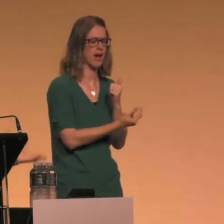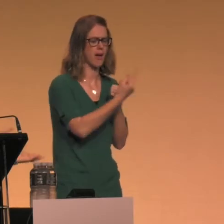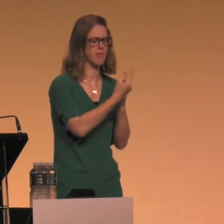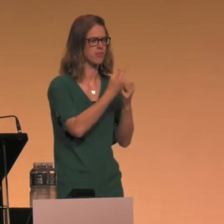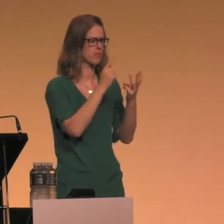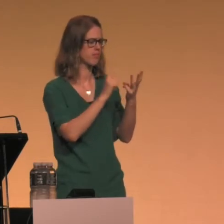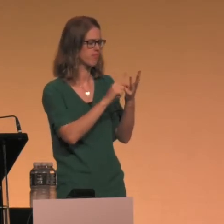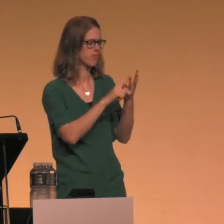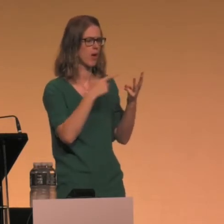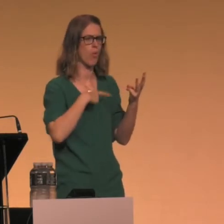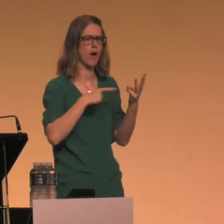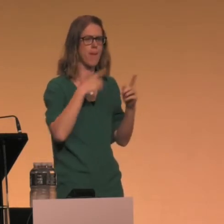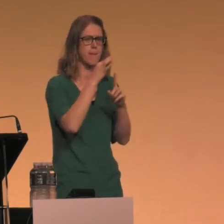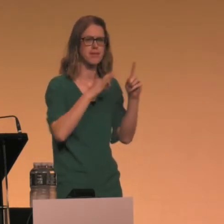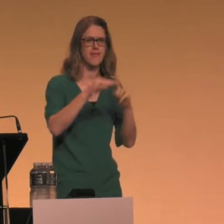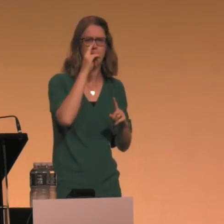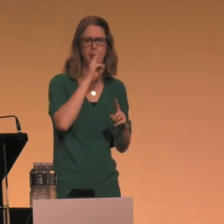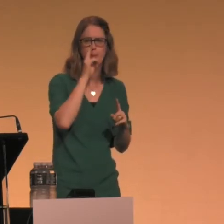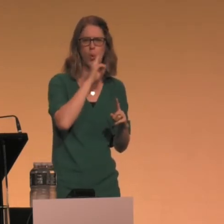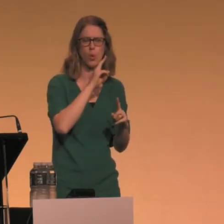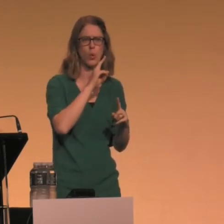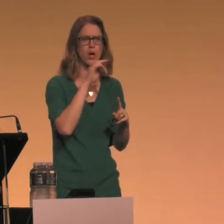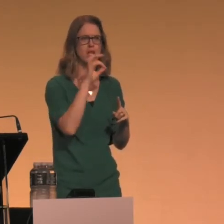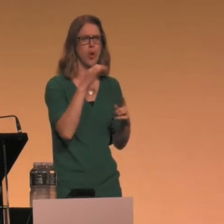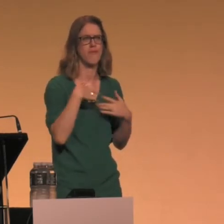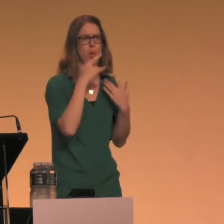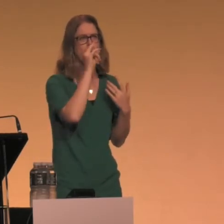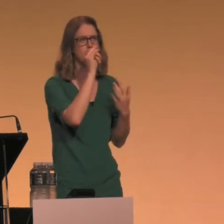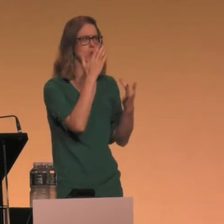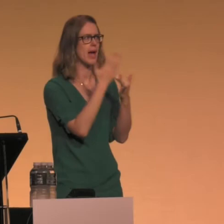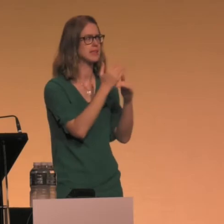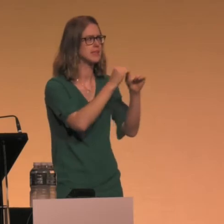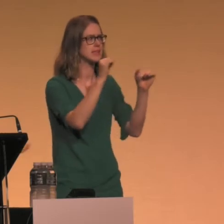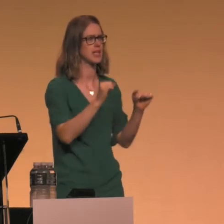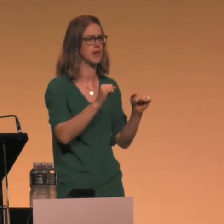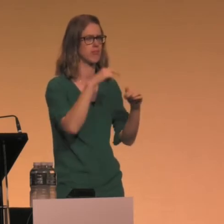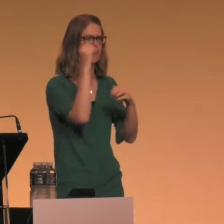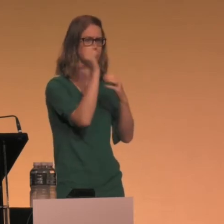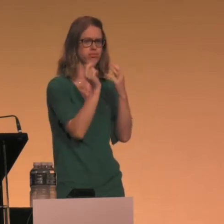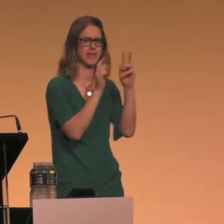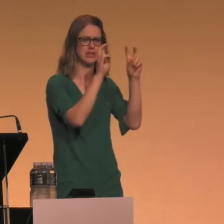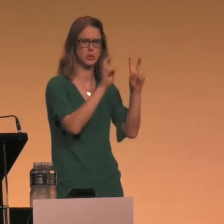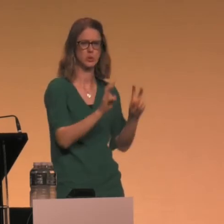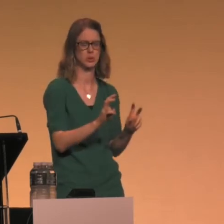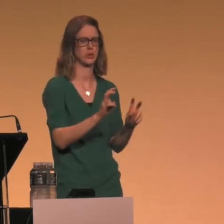Why is it that Pacific people don't feel able to access the system, right? All sorts of issues.